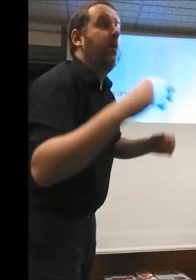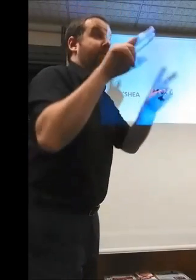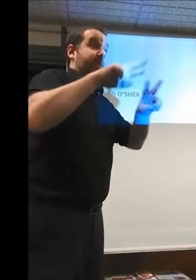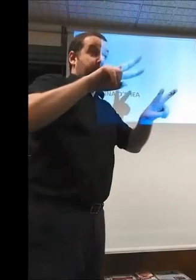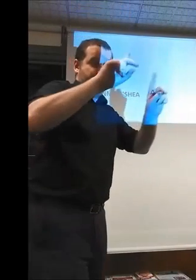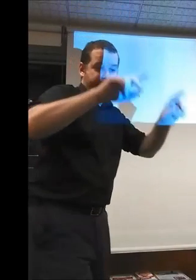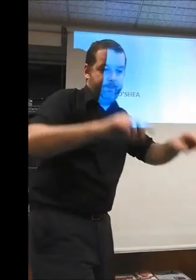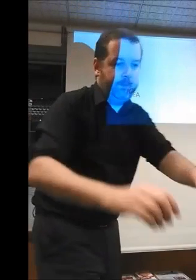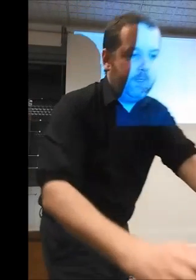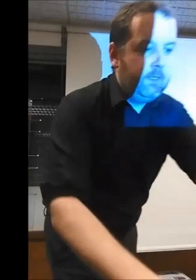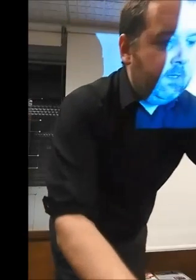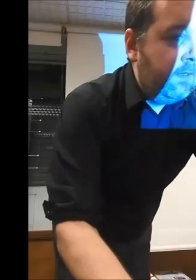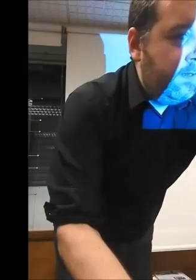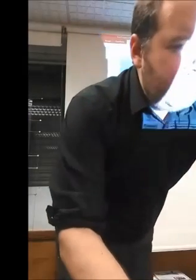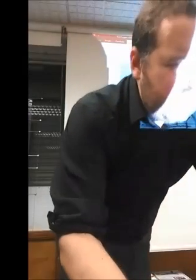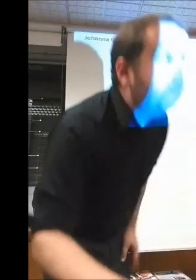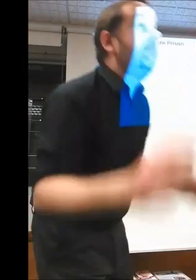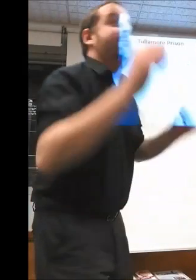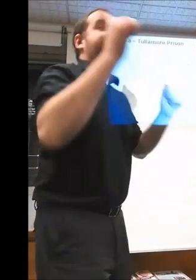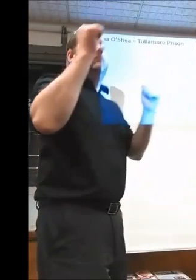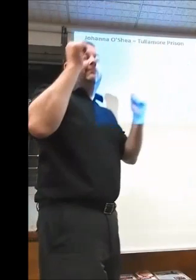yeah that’s fine.